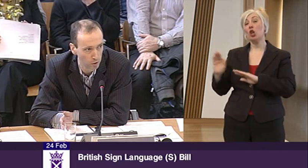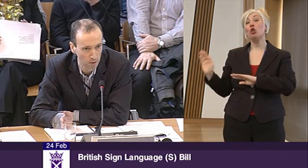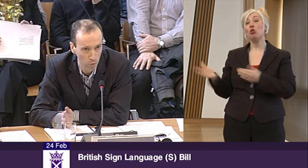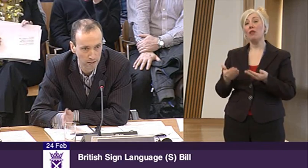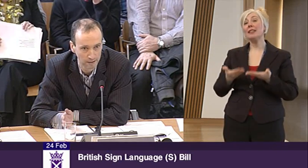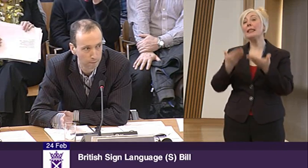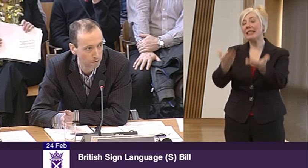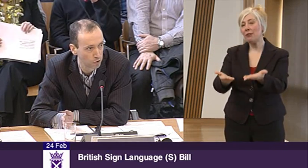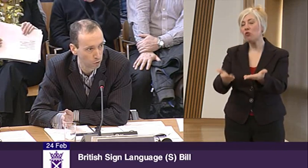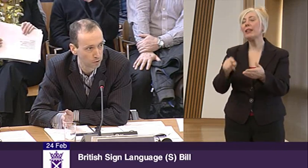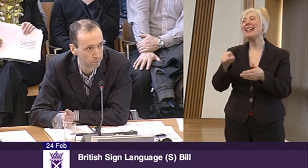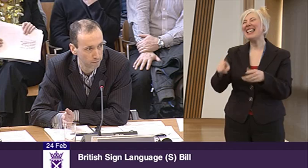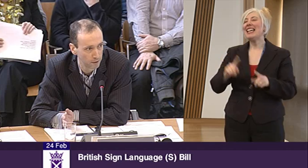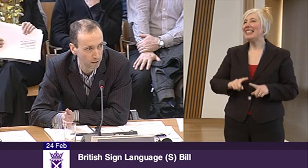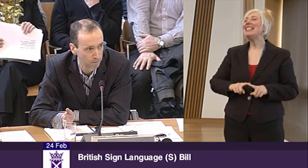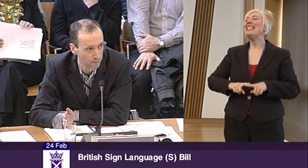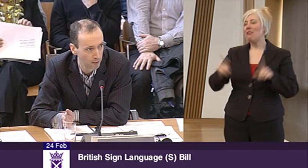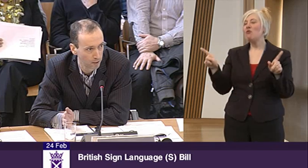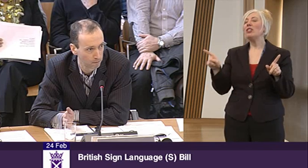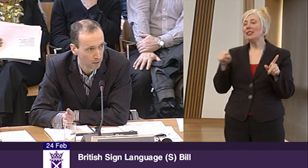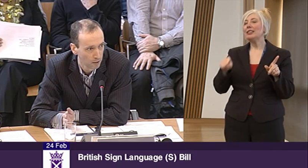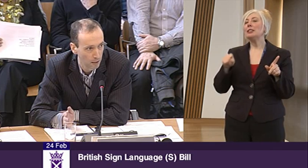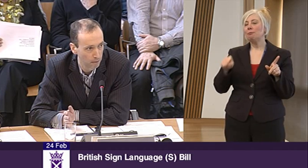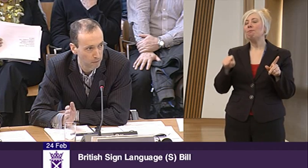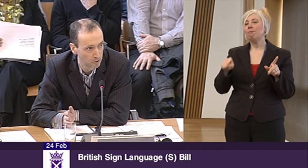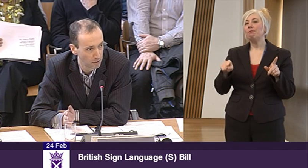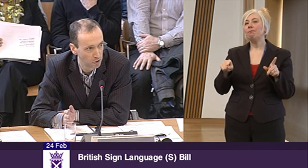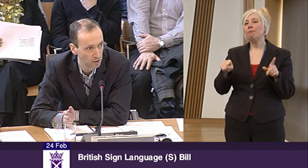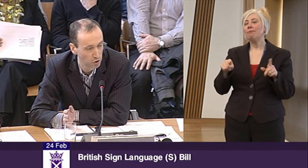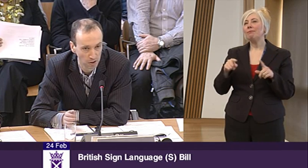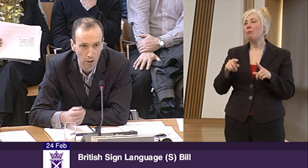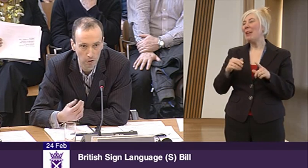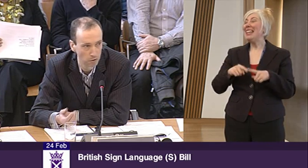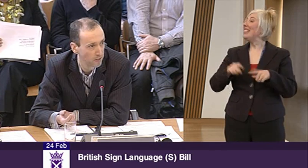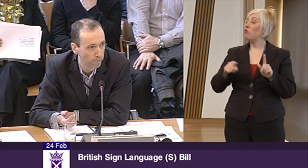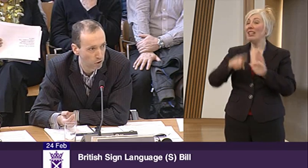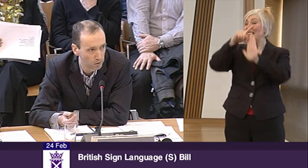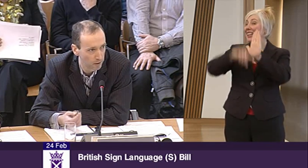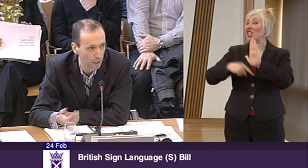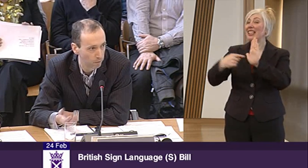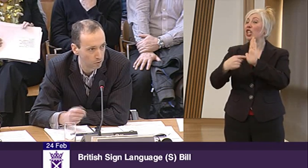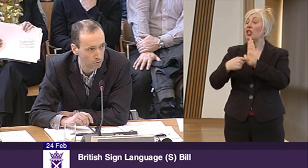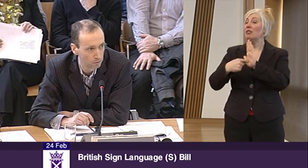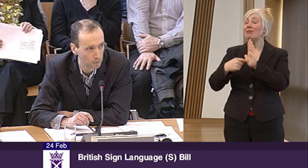are talking about a different sort of legislation that would inevitably need to have further